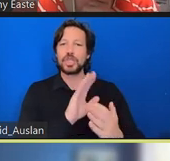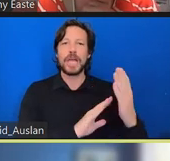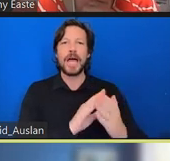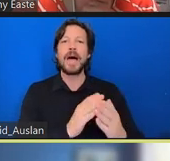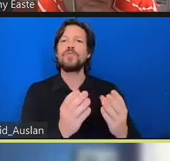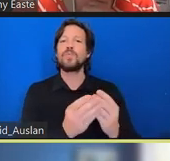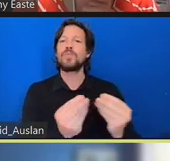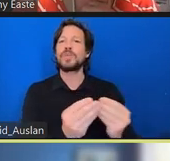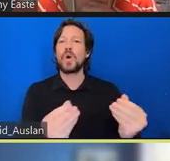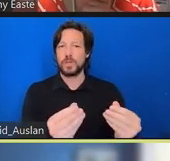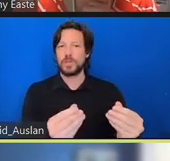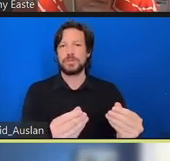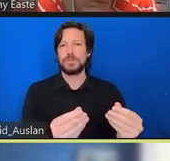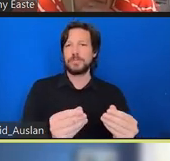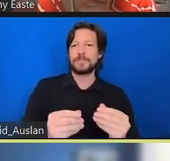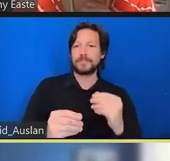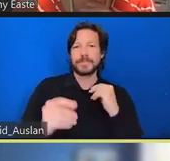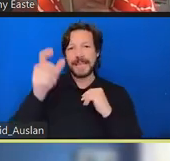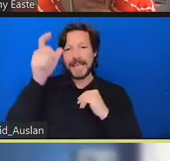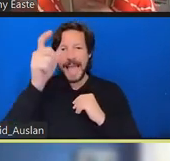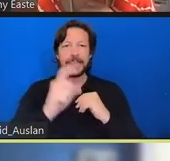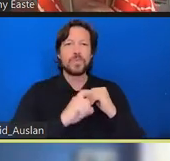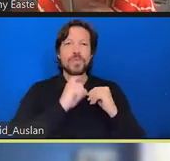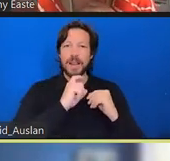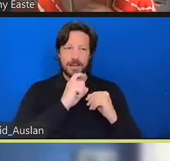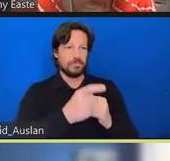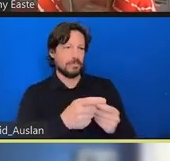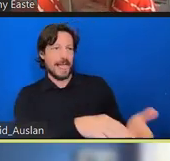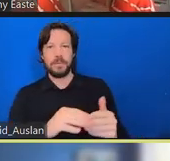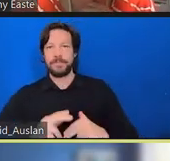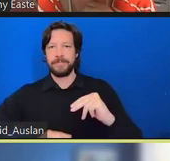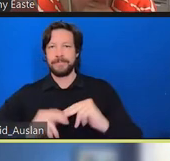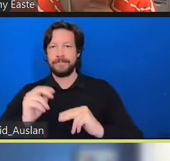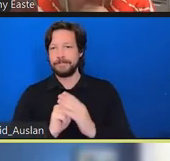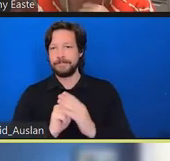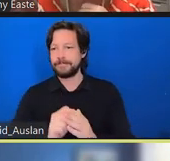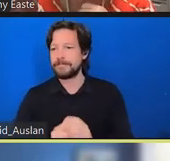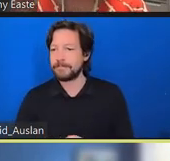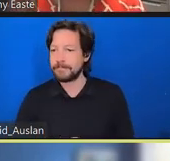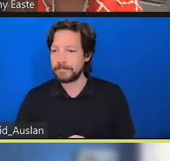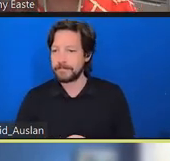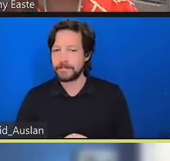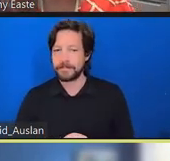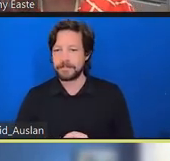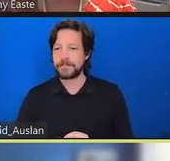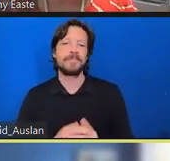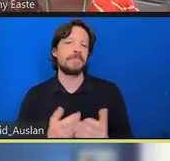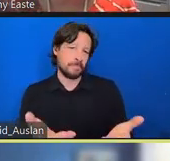Riona are involved and supported us to develop. So yeah. So that's there for you. So one of